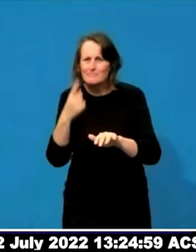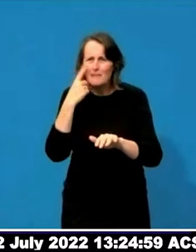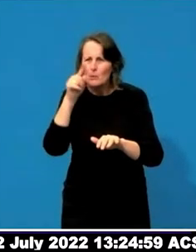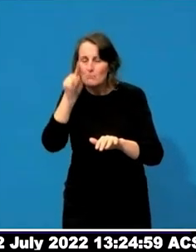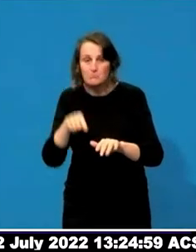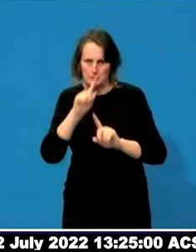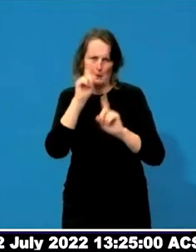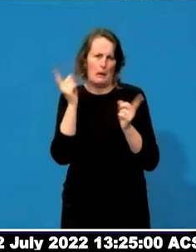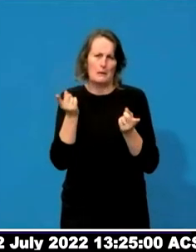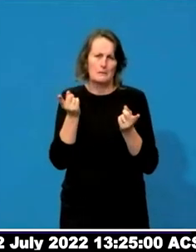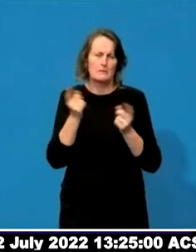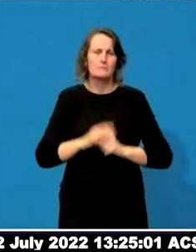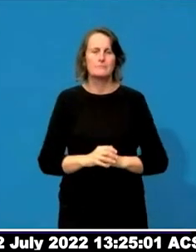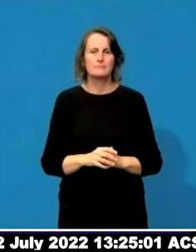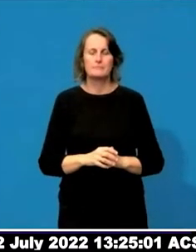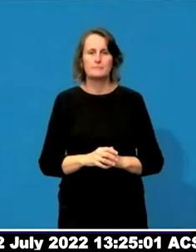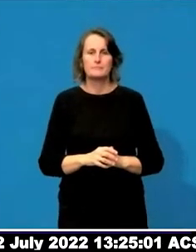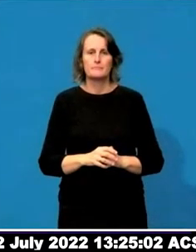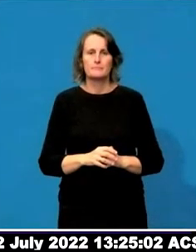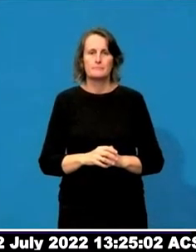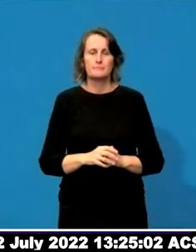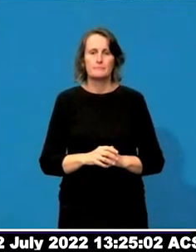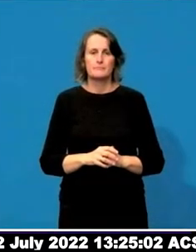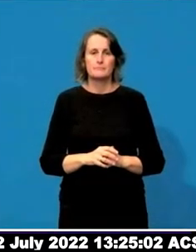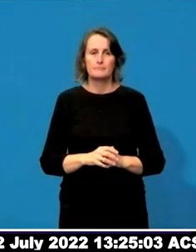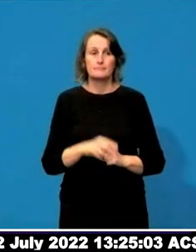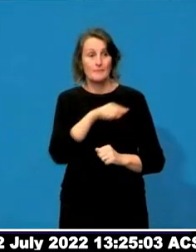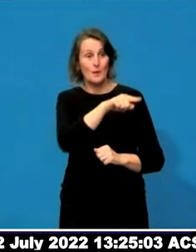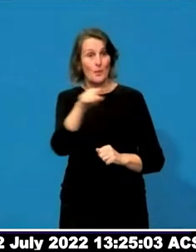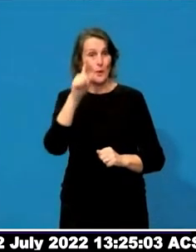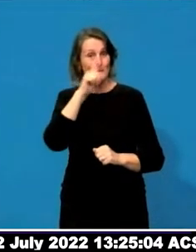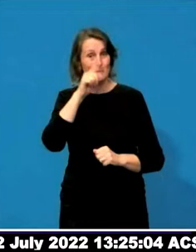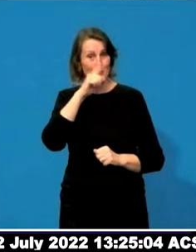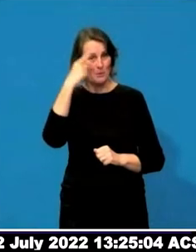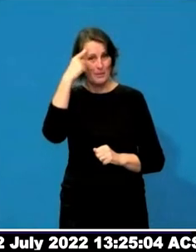They don't necessarily think that the supports included in their plan